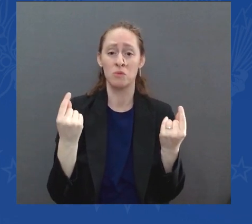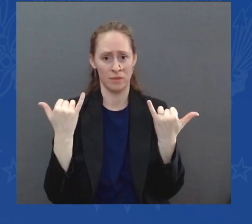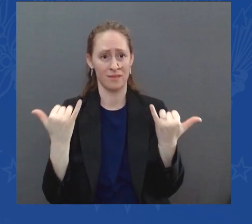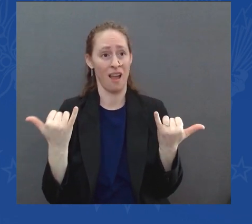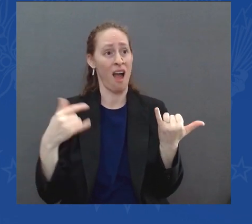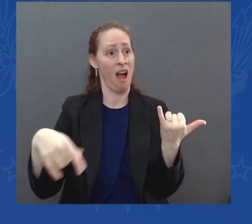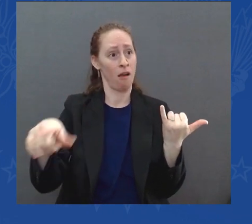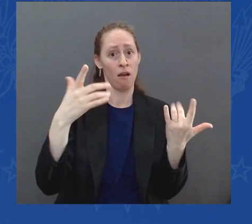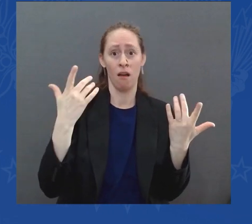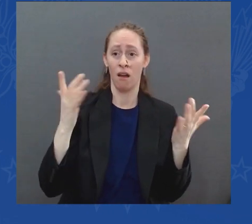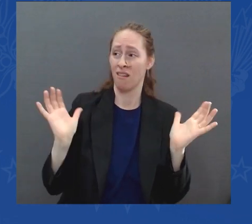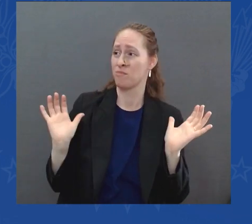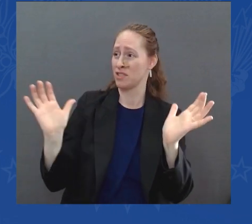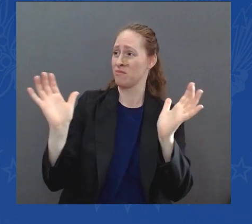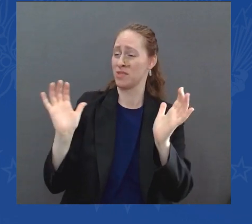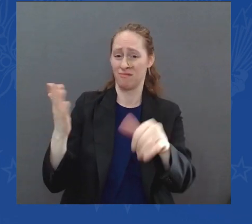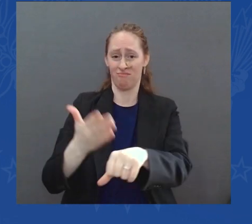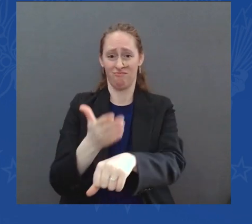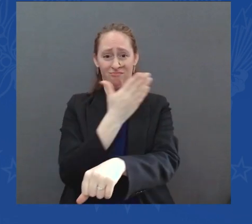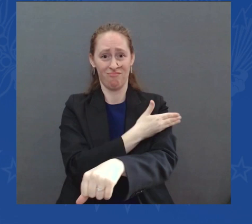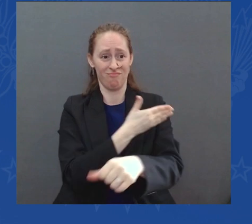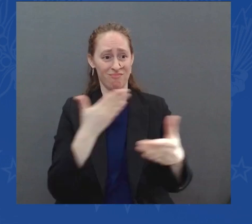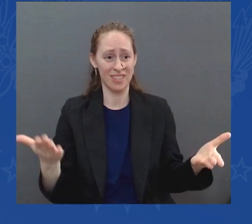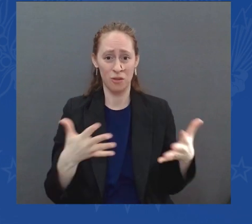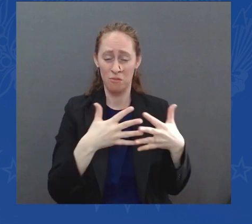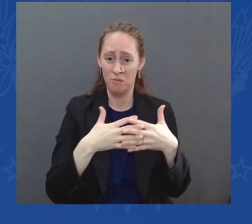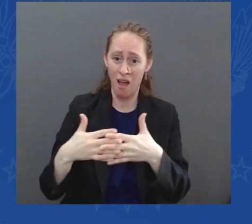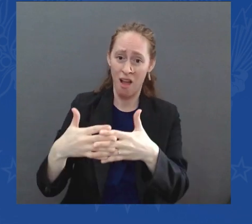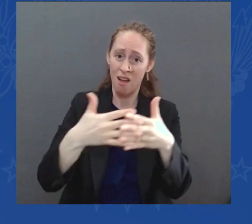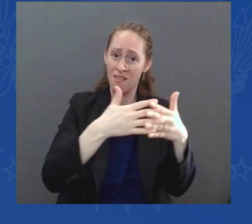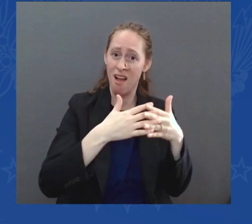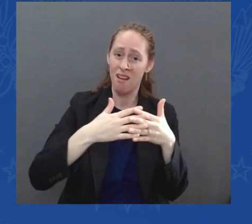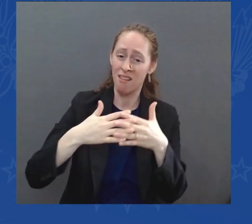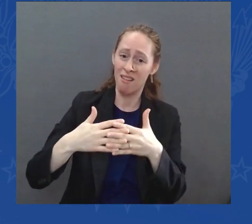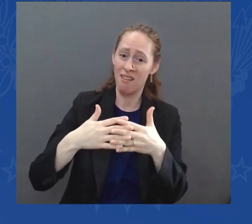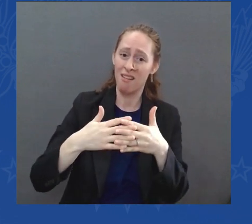But unfortunately, the cowards couldn't see didn't understand